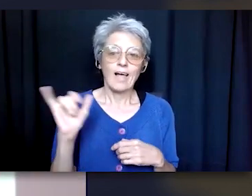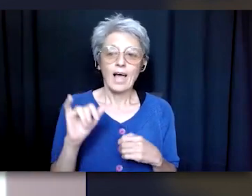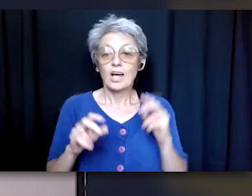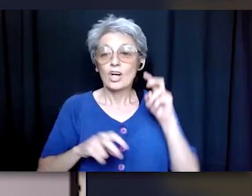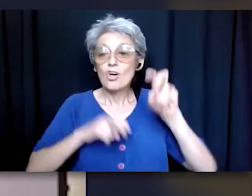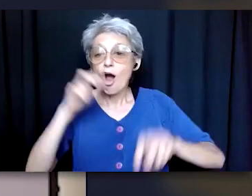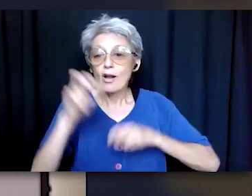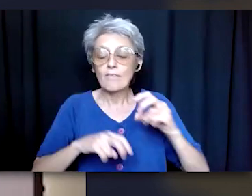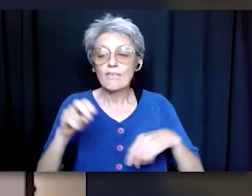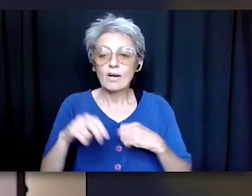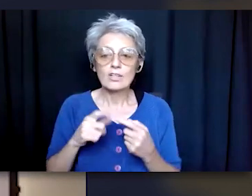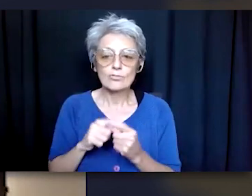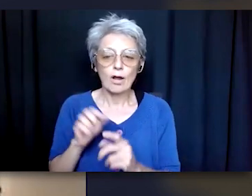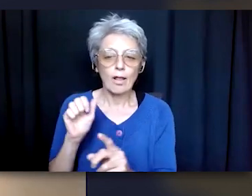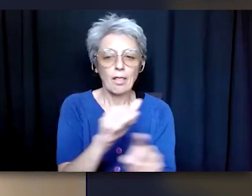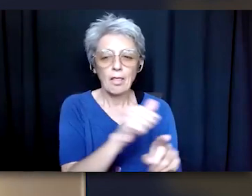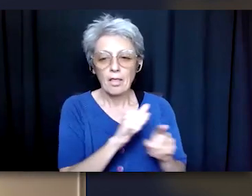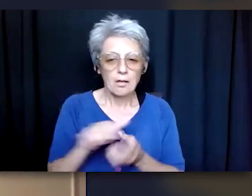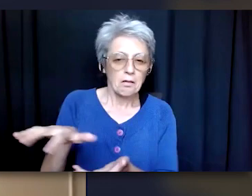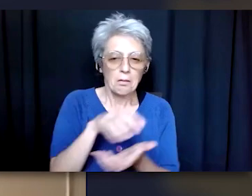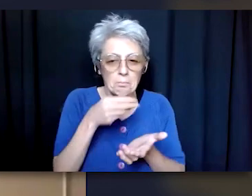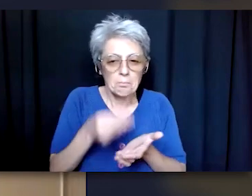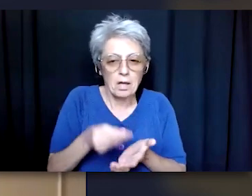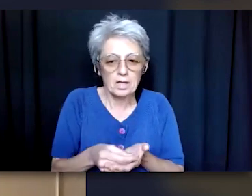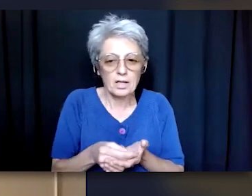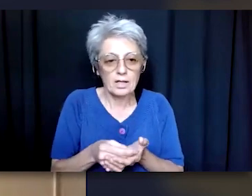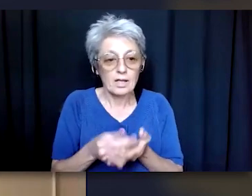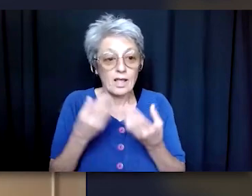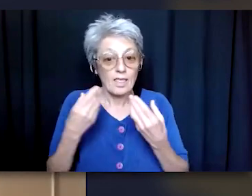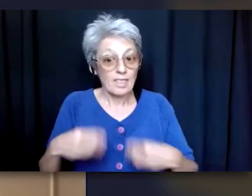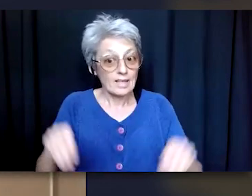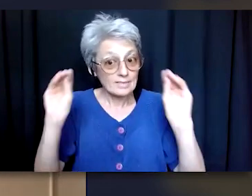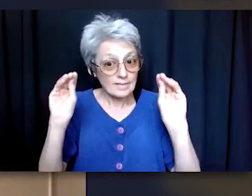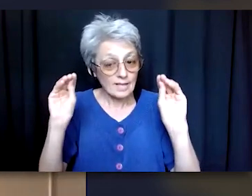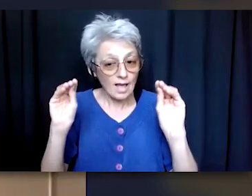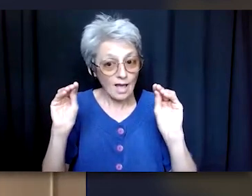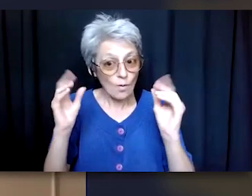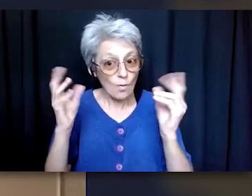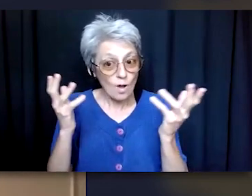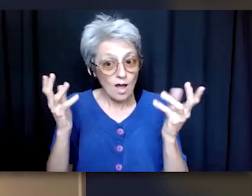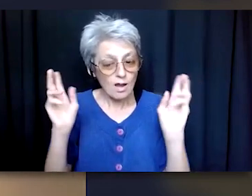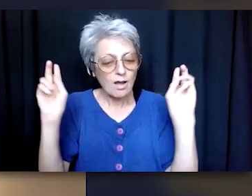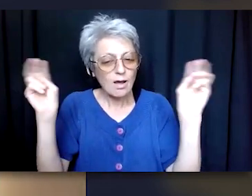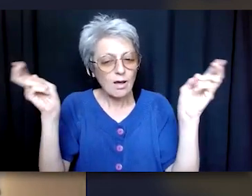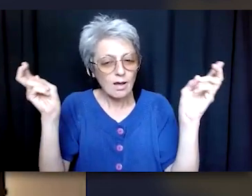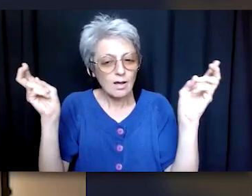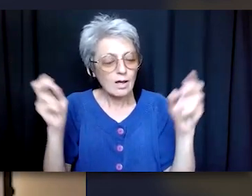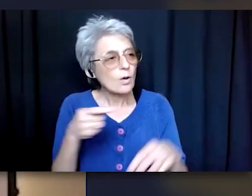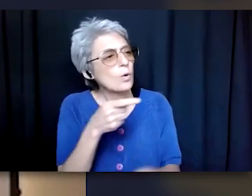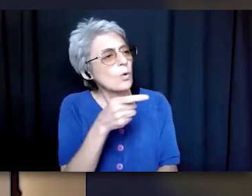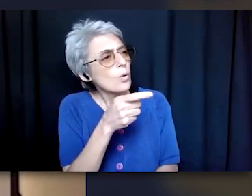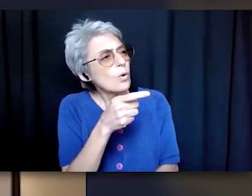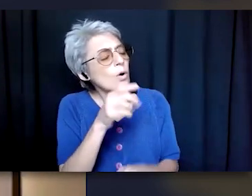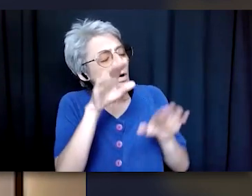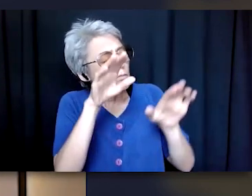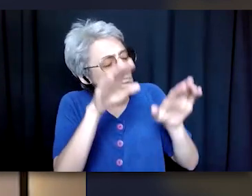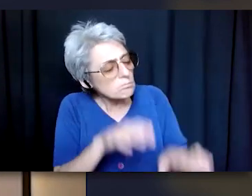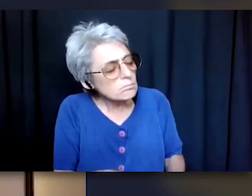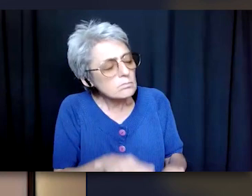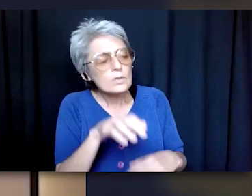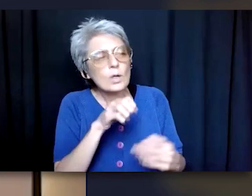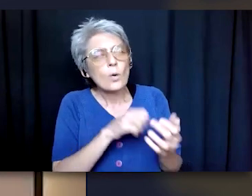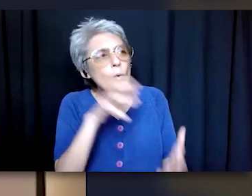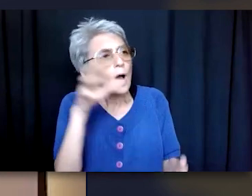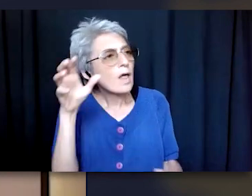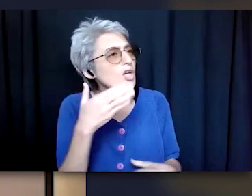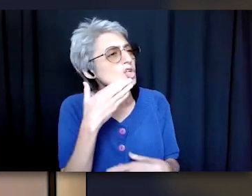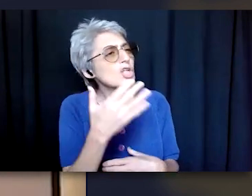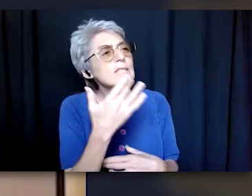are selling is, "Sir, you are such a man of wealth and taste that if we make you this beautiful suit,